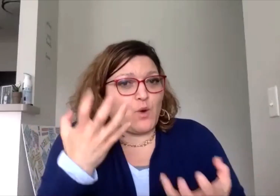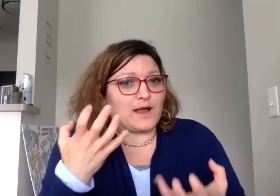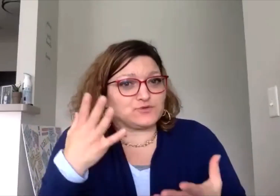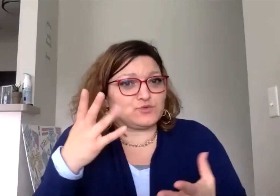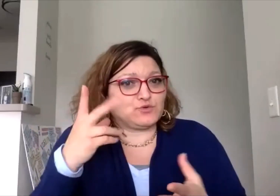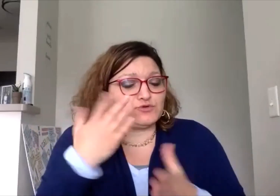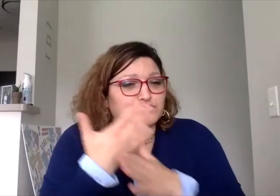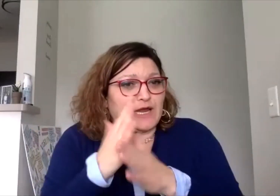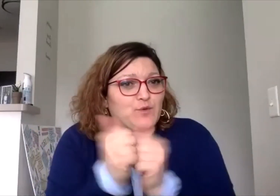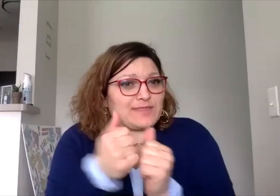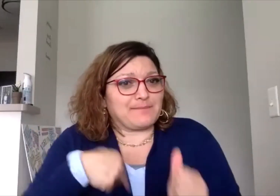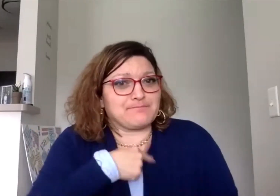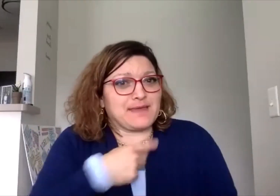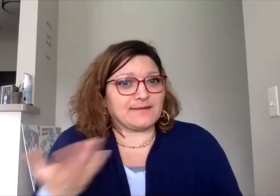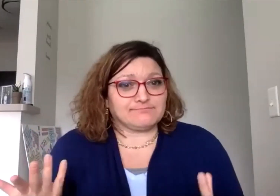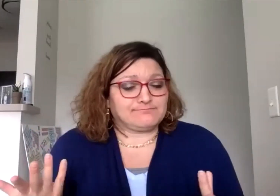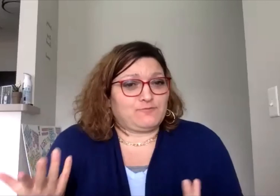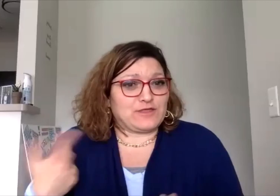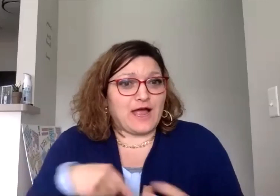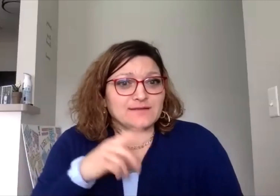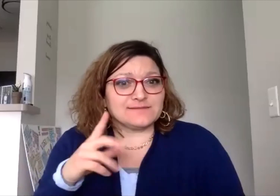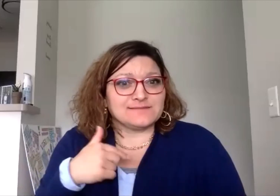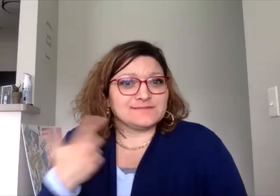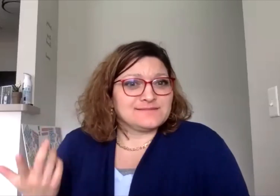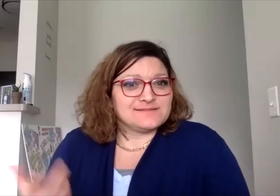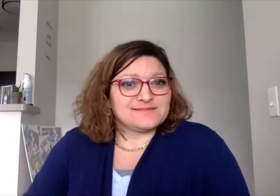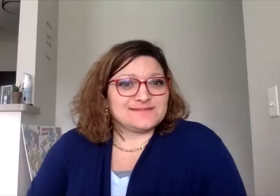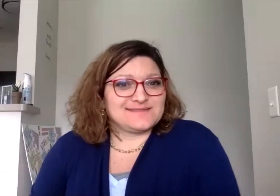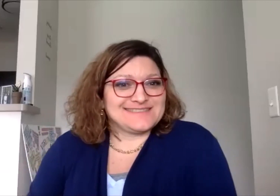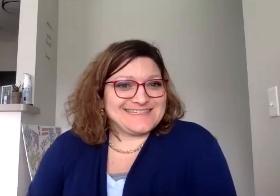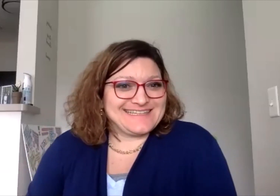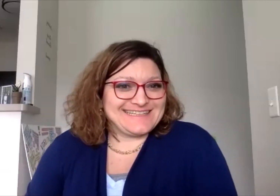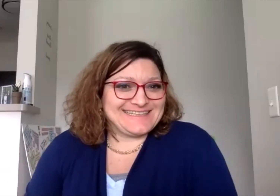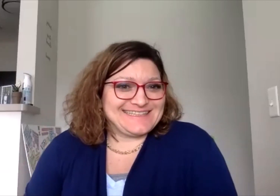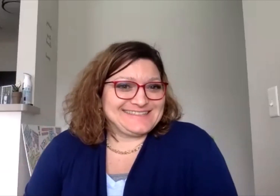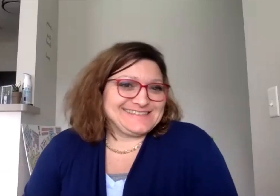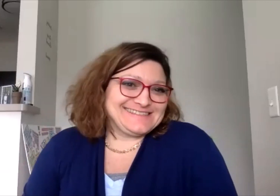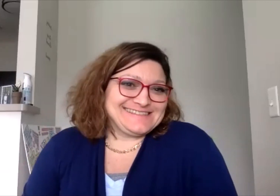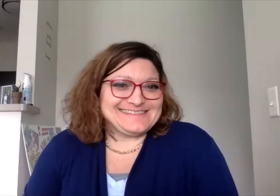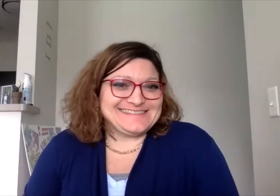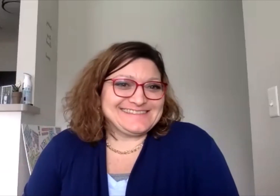want to share with me?